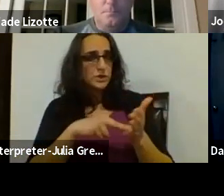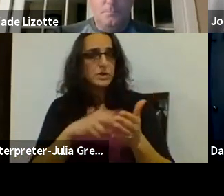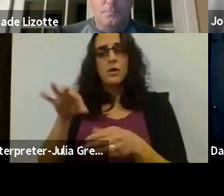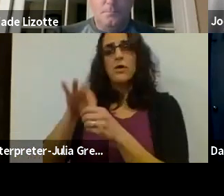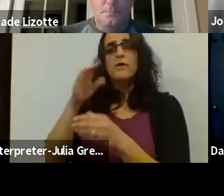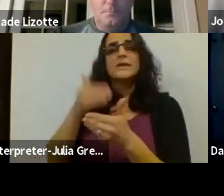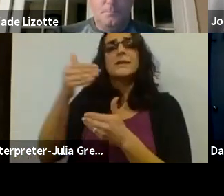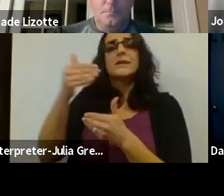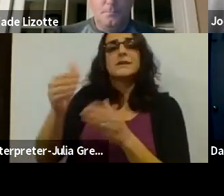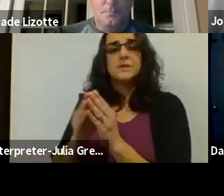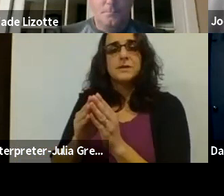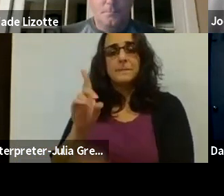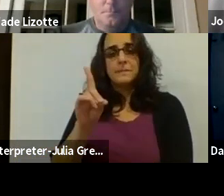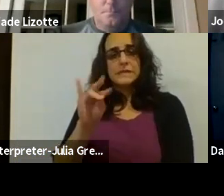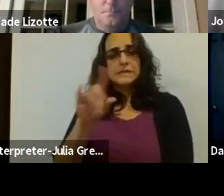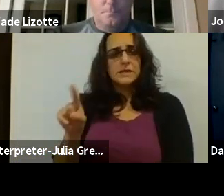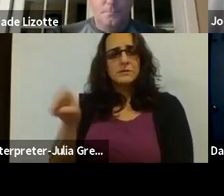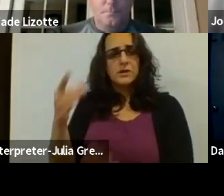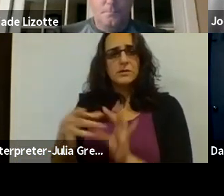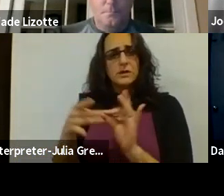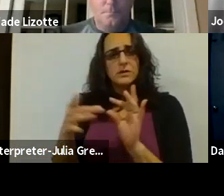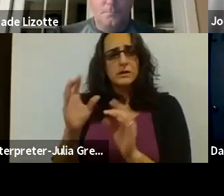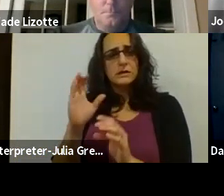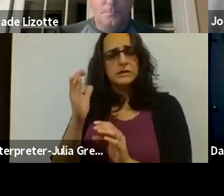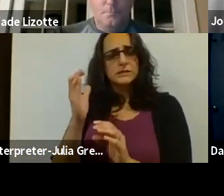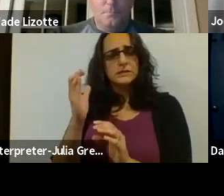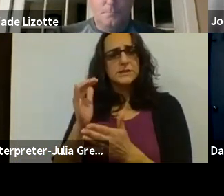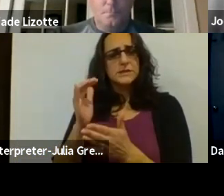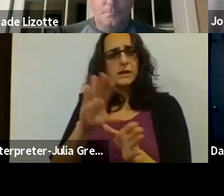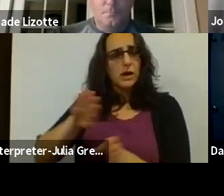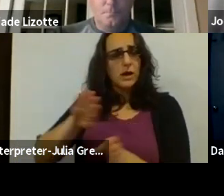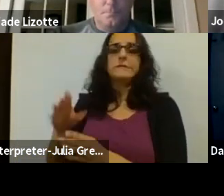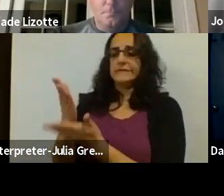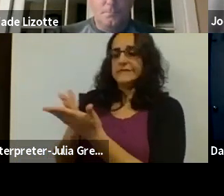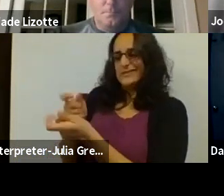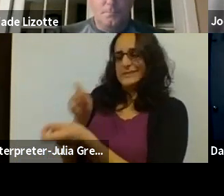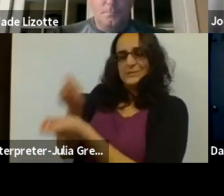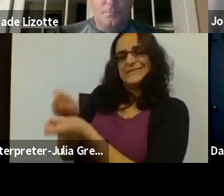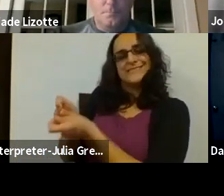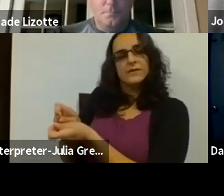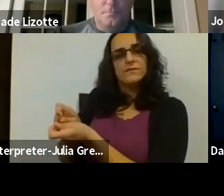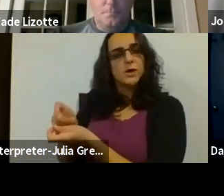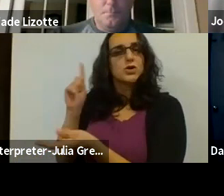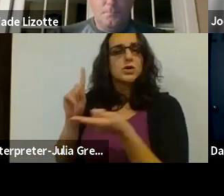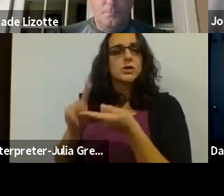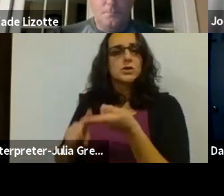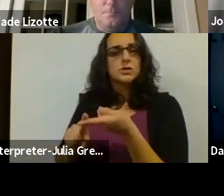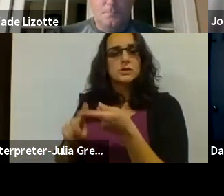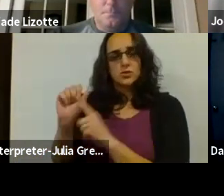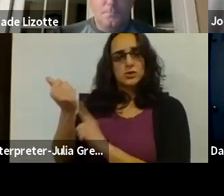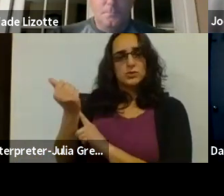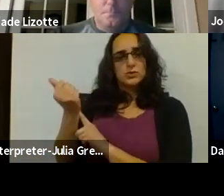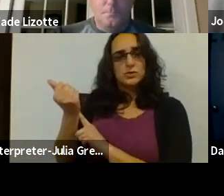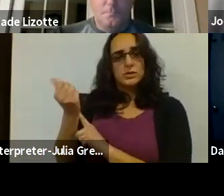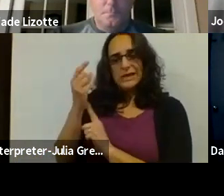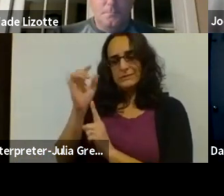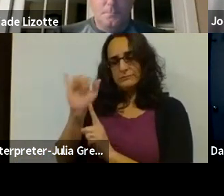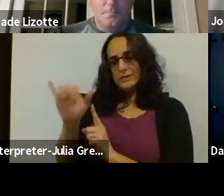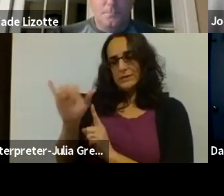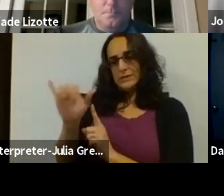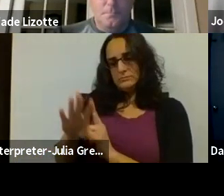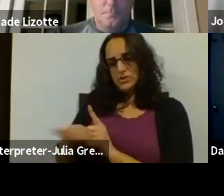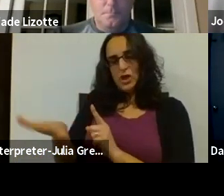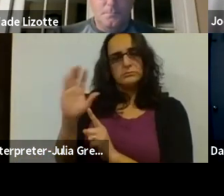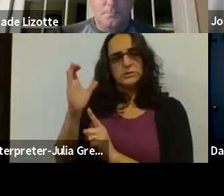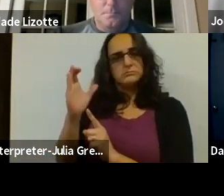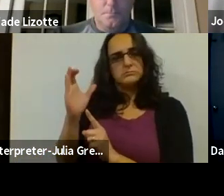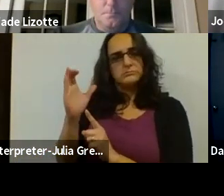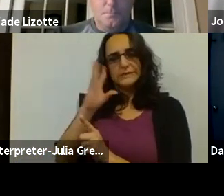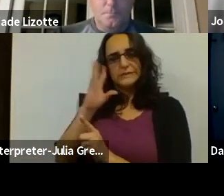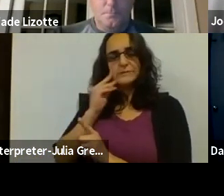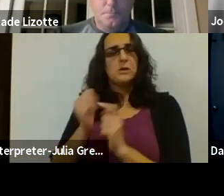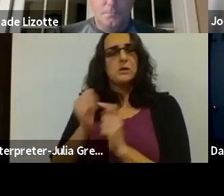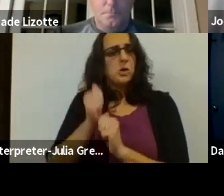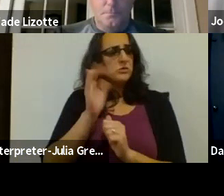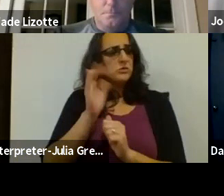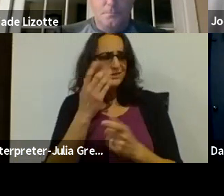Deniz Savas: My only comment is, it seems like outside of some of the stuff that was specific to the the situation, a child might be in most of it seemed like it would have been standard practice. Anyways, at least in our district.